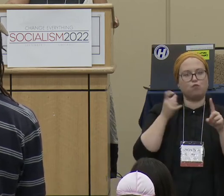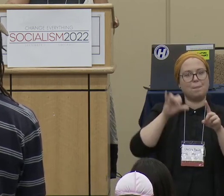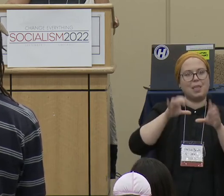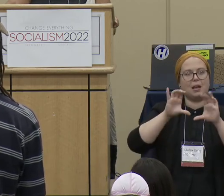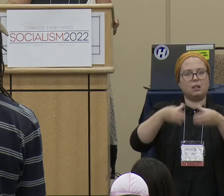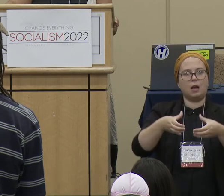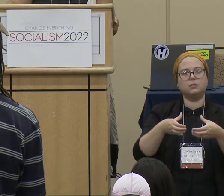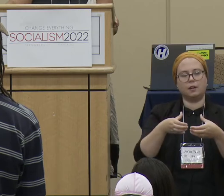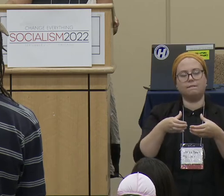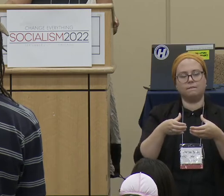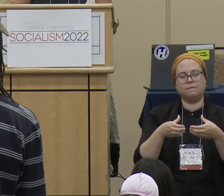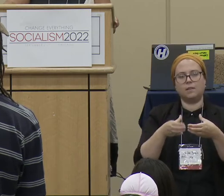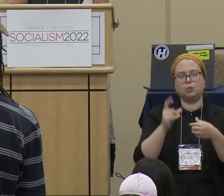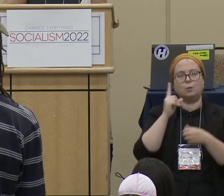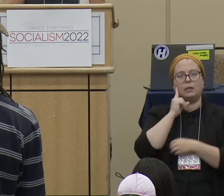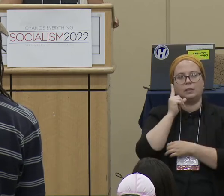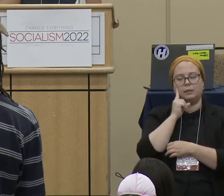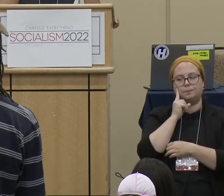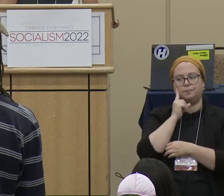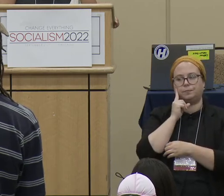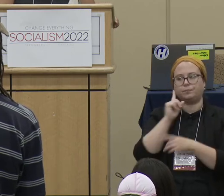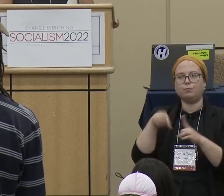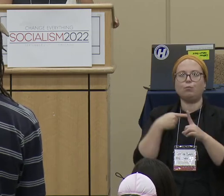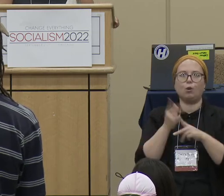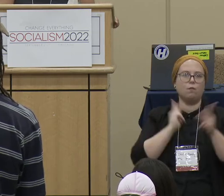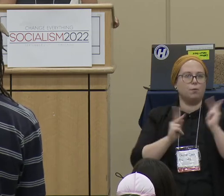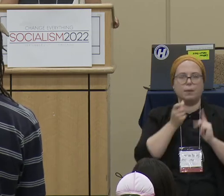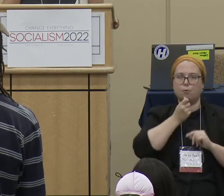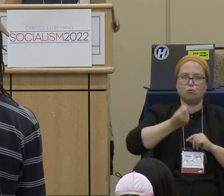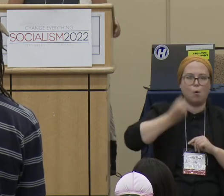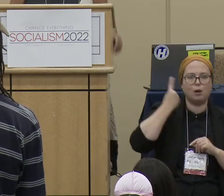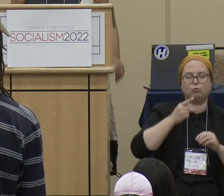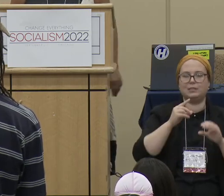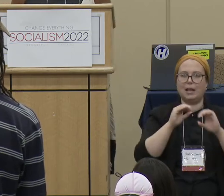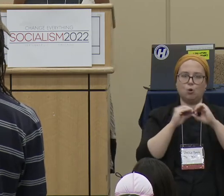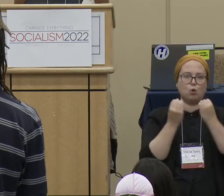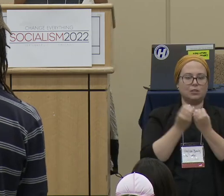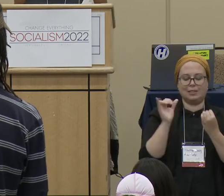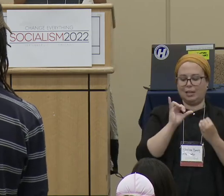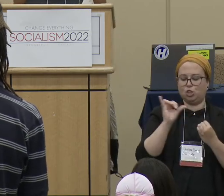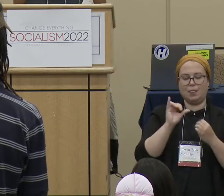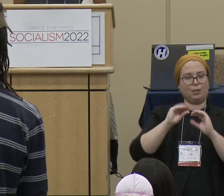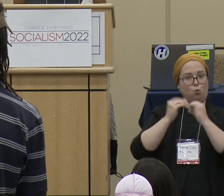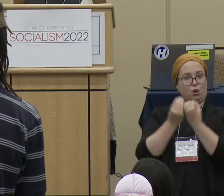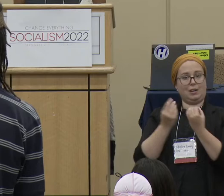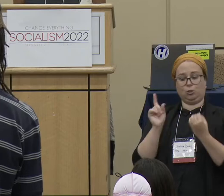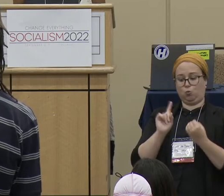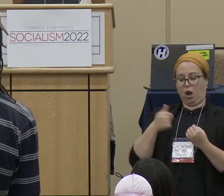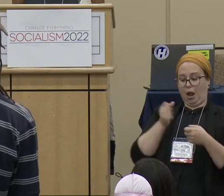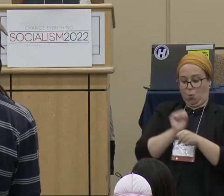from it, from the Combahee River Collective, and whenever